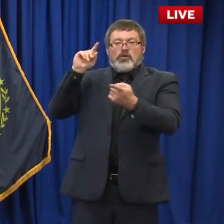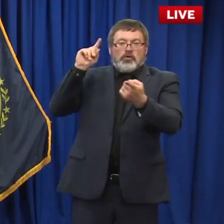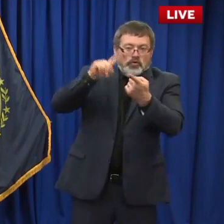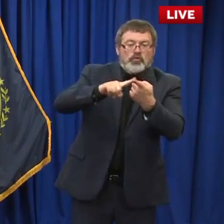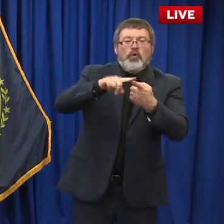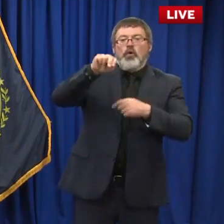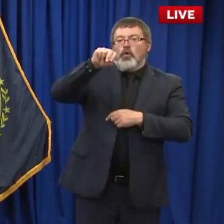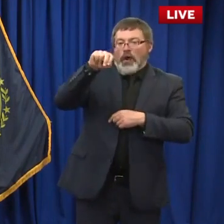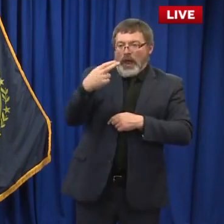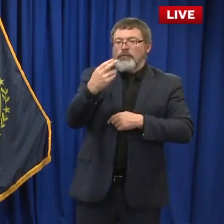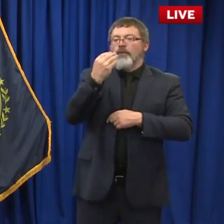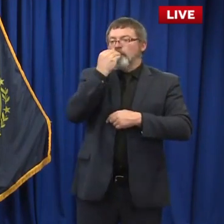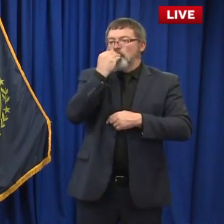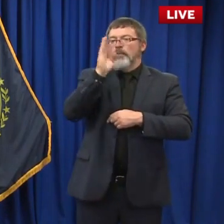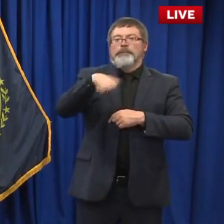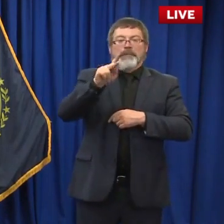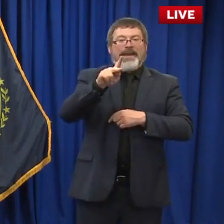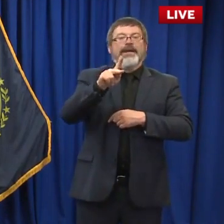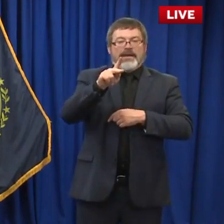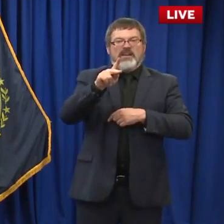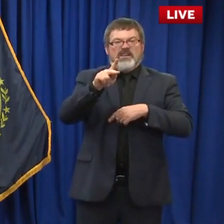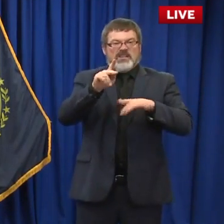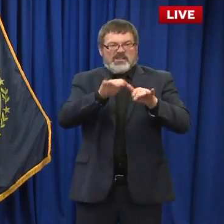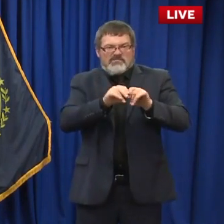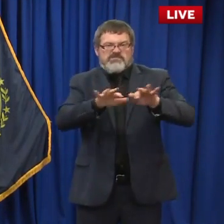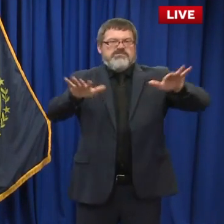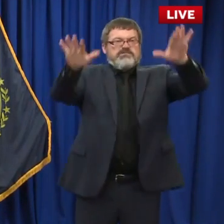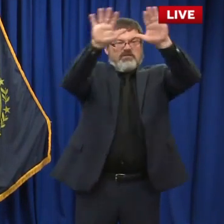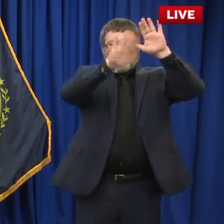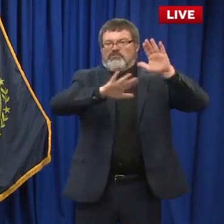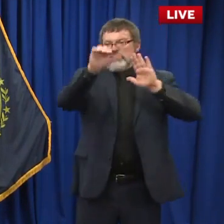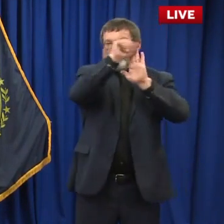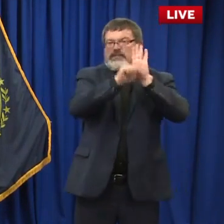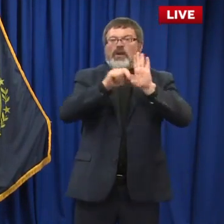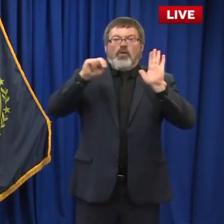LOCATION, THAT WORKS WITH HUNDREDS OF FOOD PANTRIES ACROSS THE STATE.